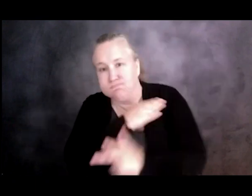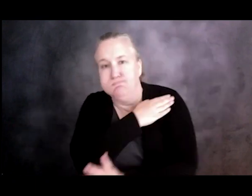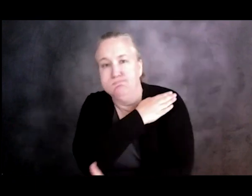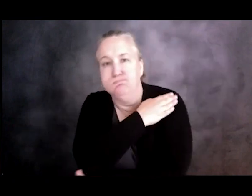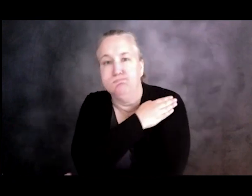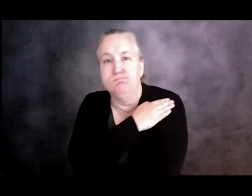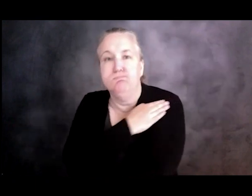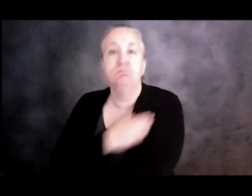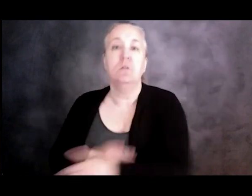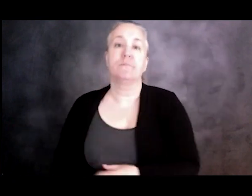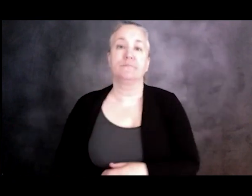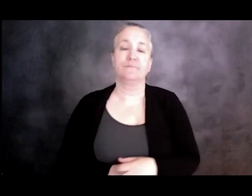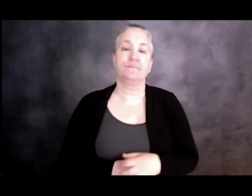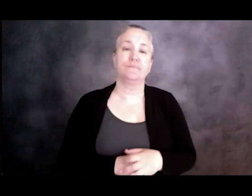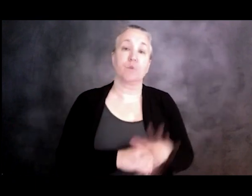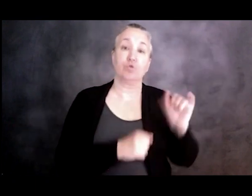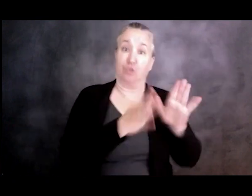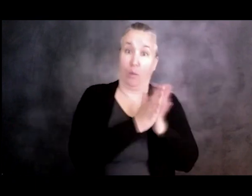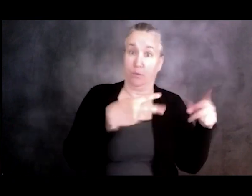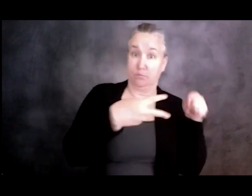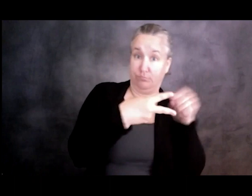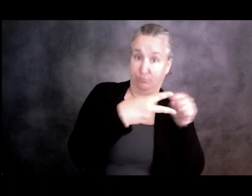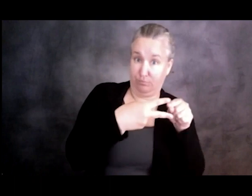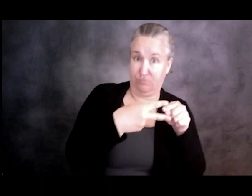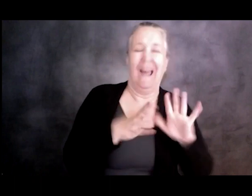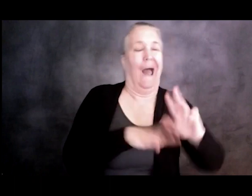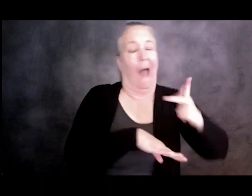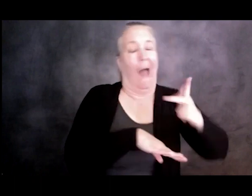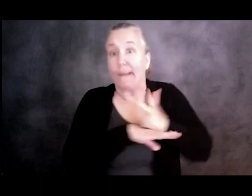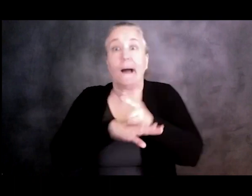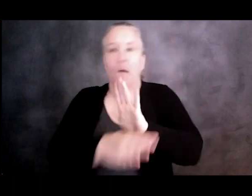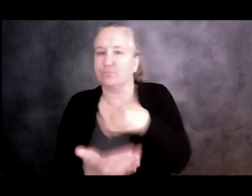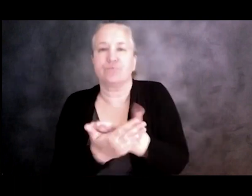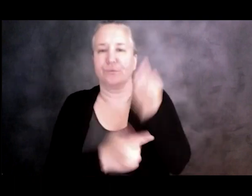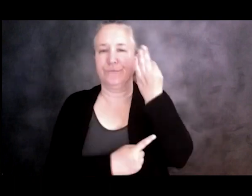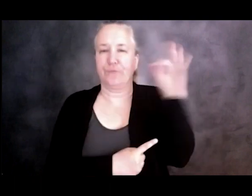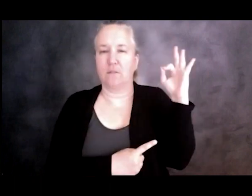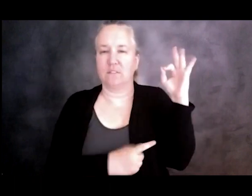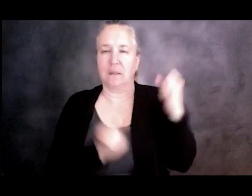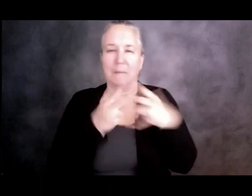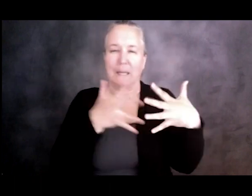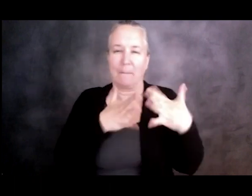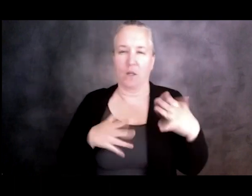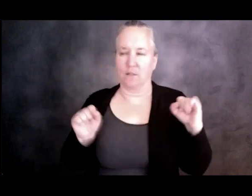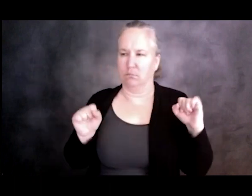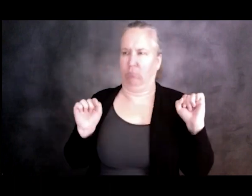So in The Committed, they make their way to France, which, I think catches a lot of Americans by surprise. Because I think Americans think, well,